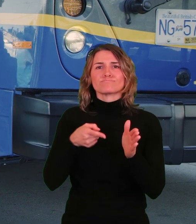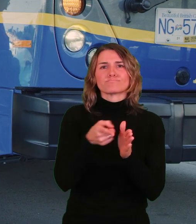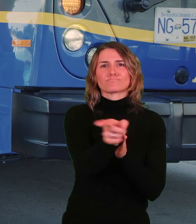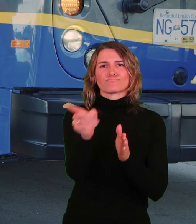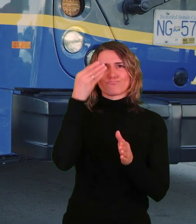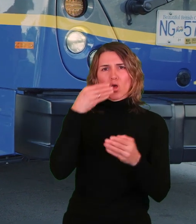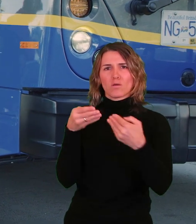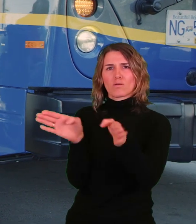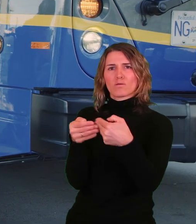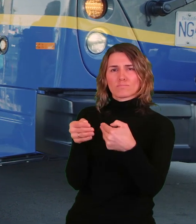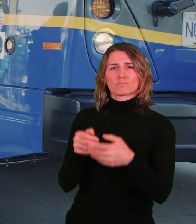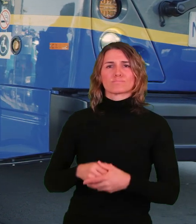you to exit at the front of the bus.